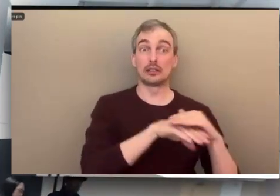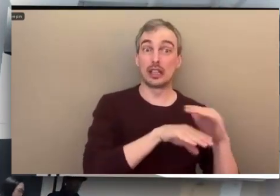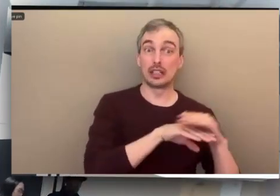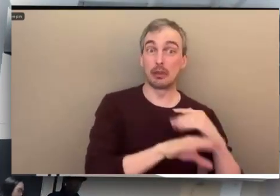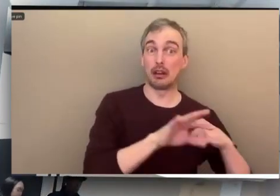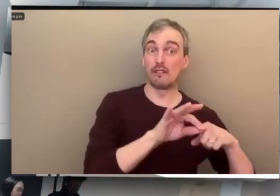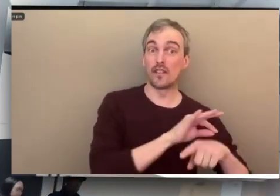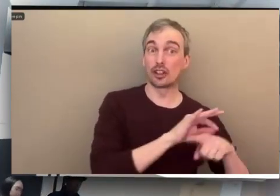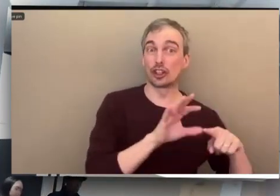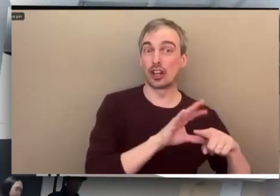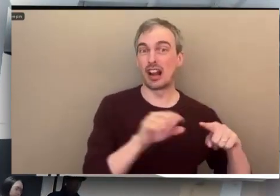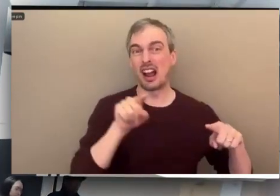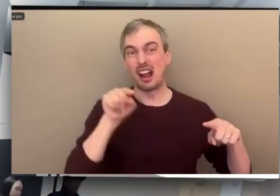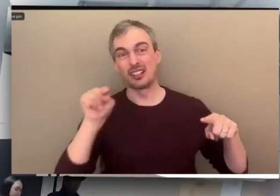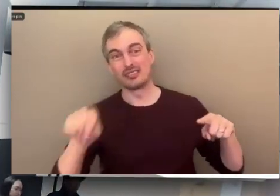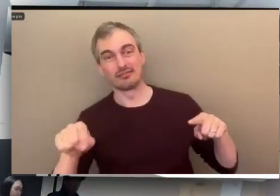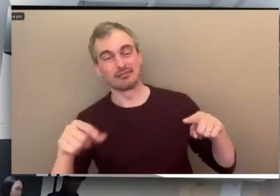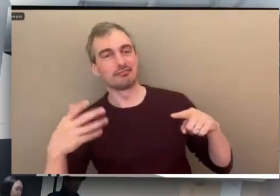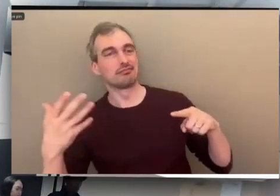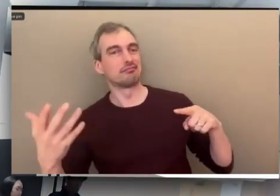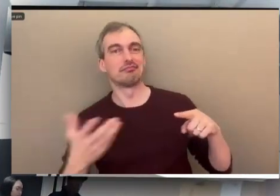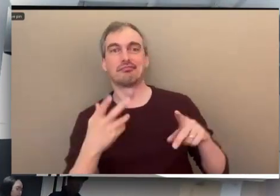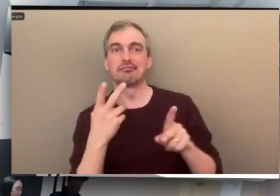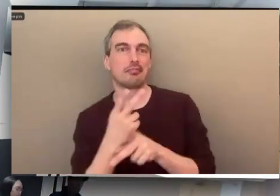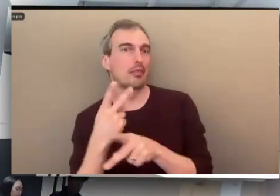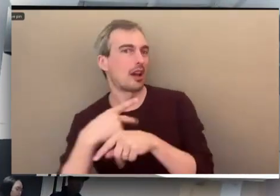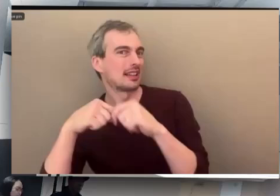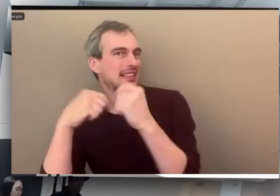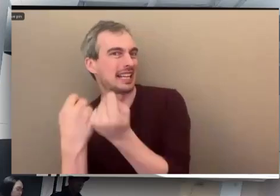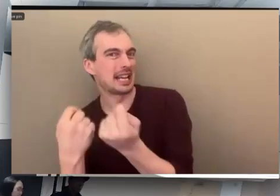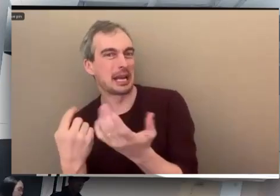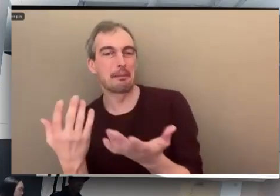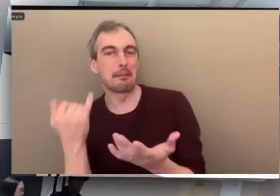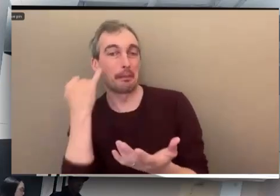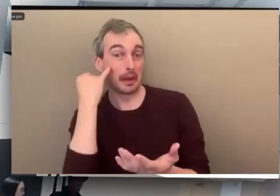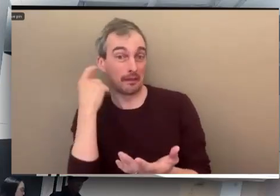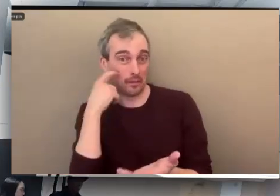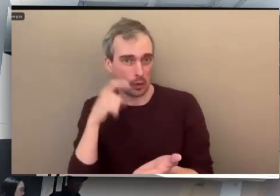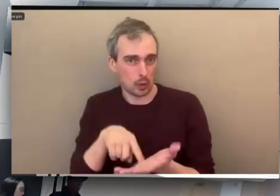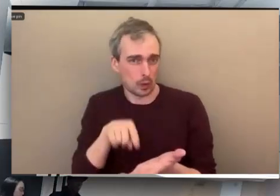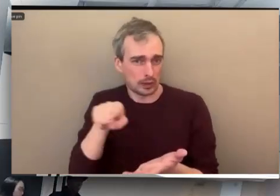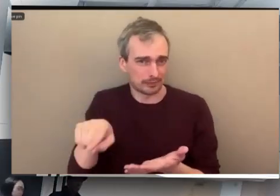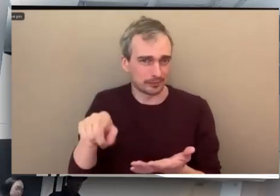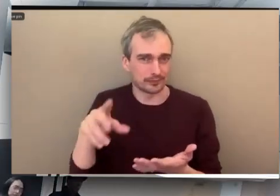Product teams. If you find that something is not great, something needs to be improved, or